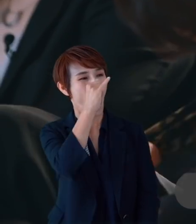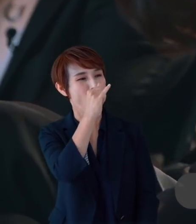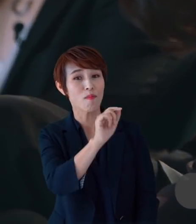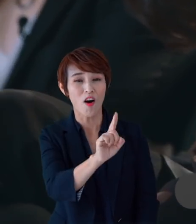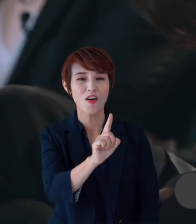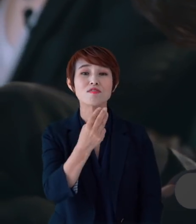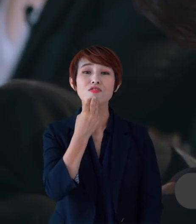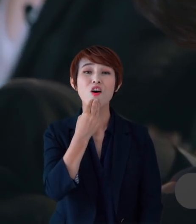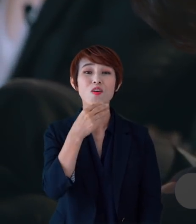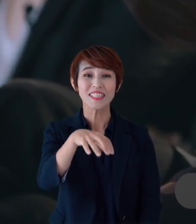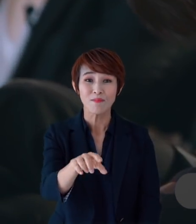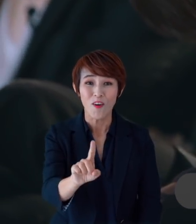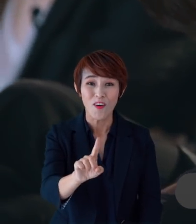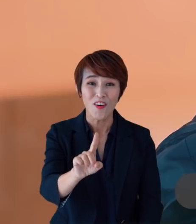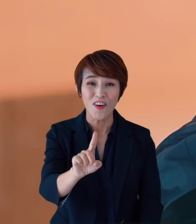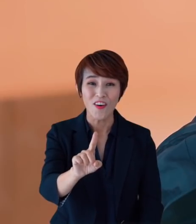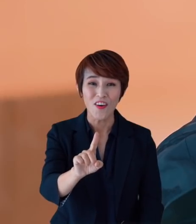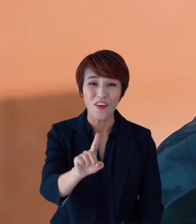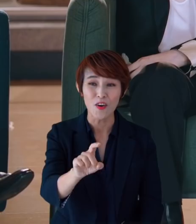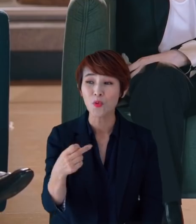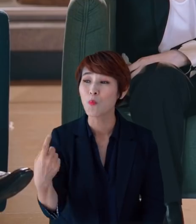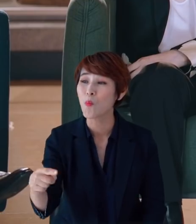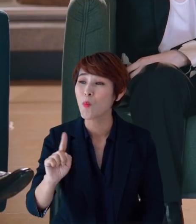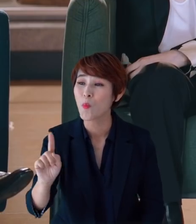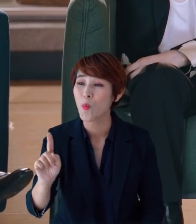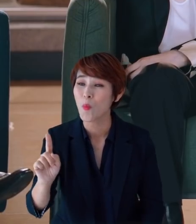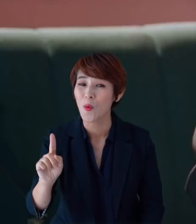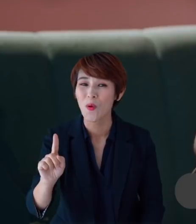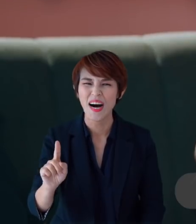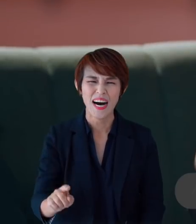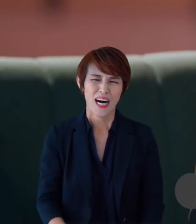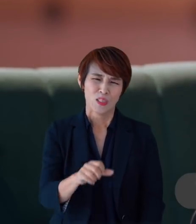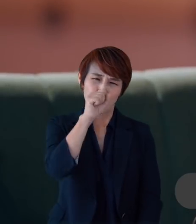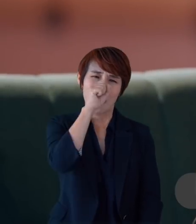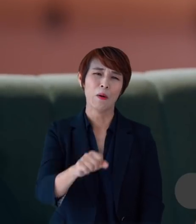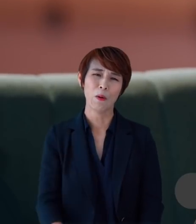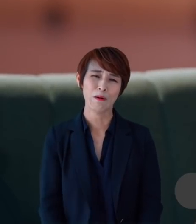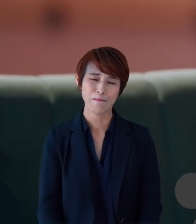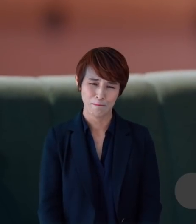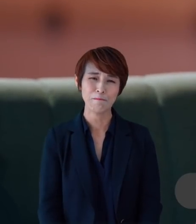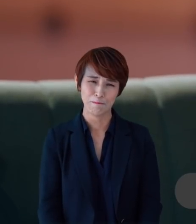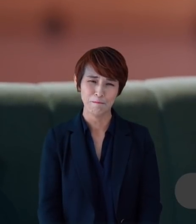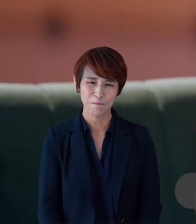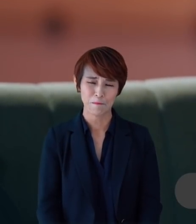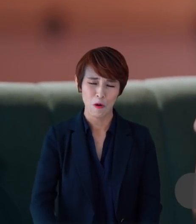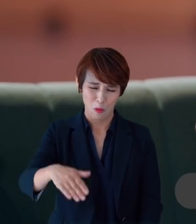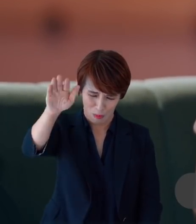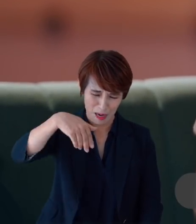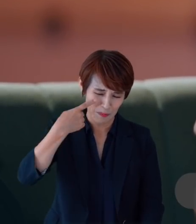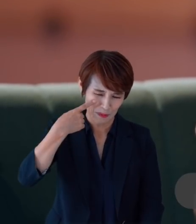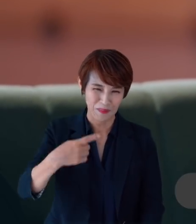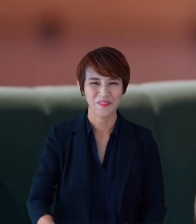Jimin: Seoul is.. Seoul is really nice. You’ve got to come visit.